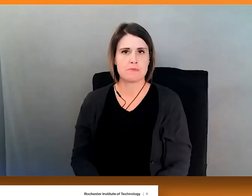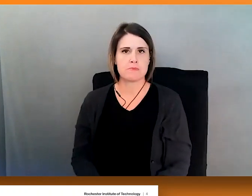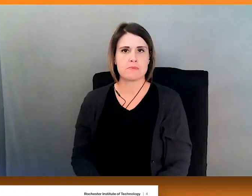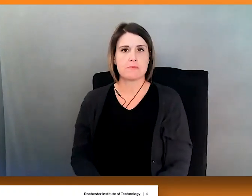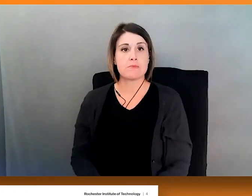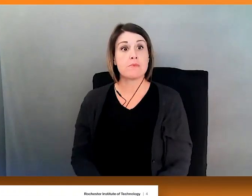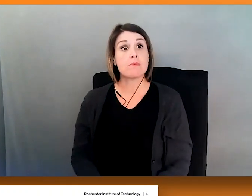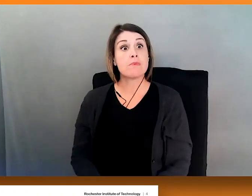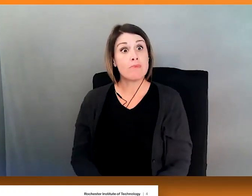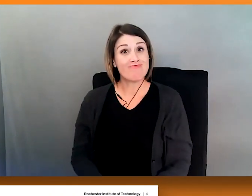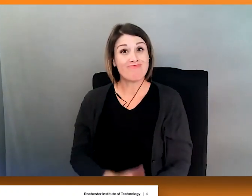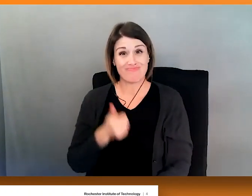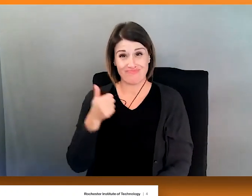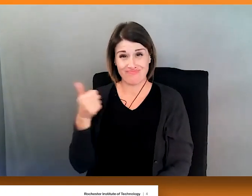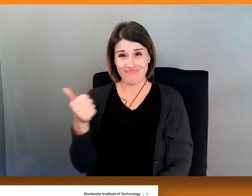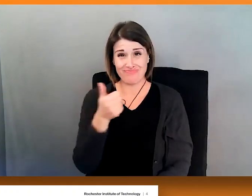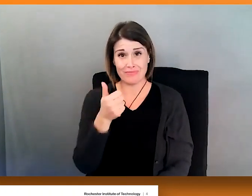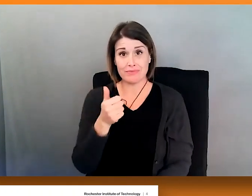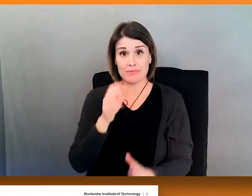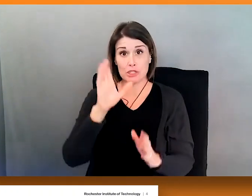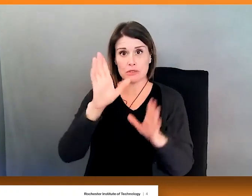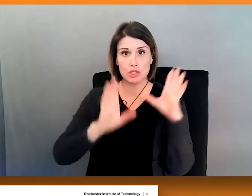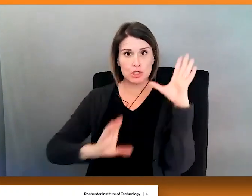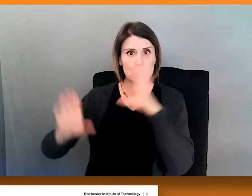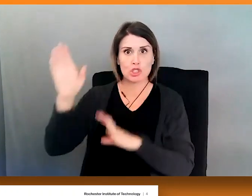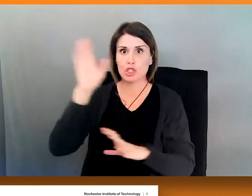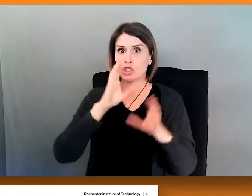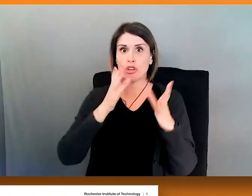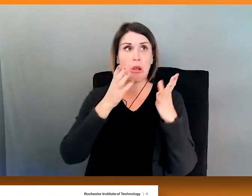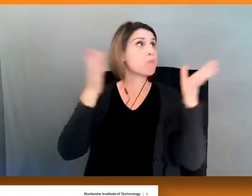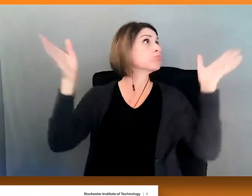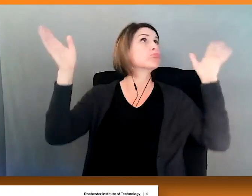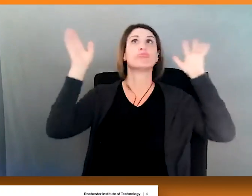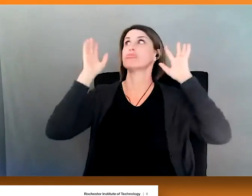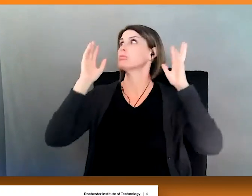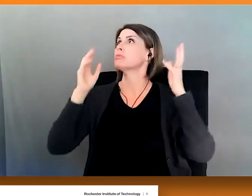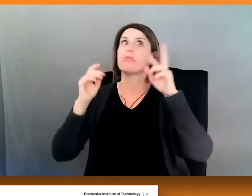Also focus your search. I know it's, you know, easy to just go ahead